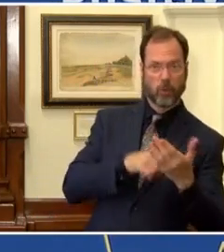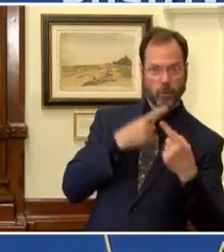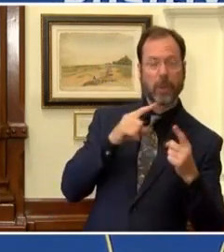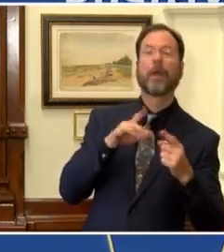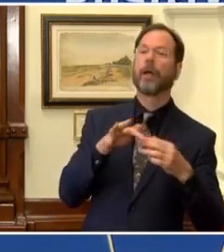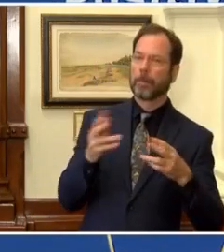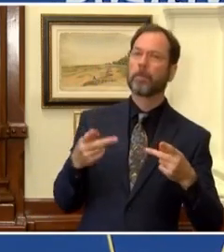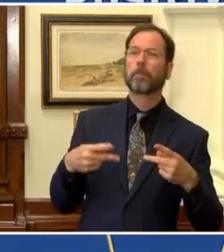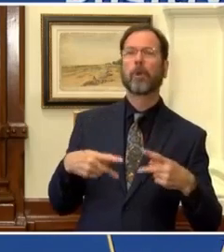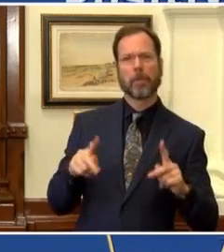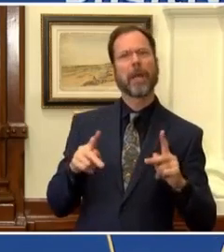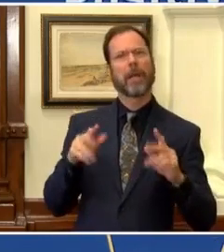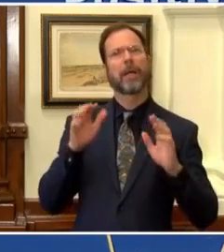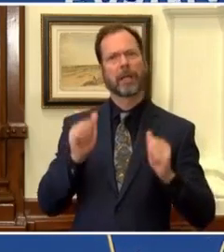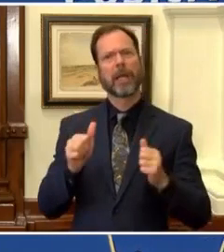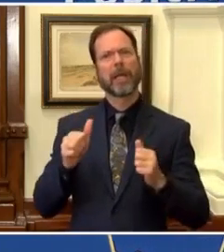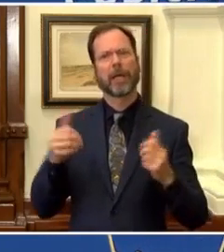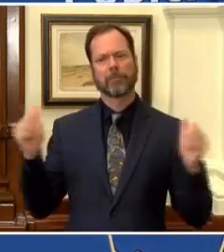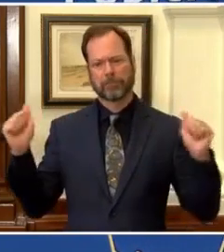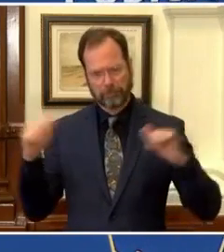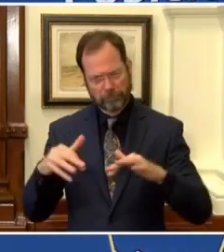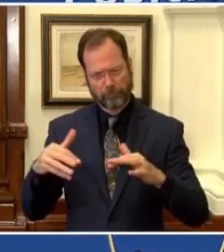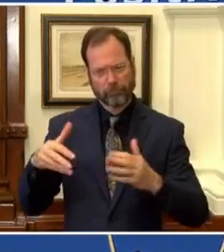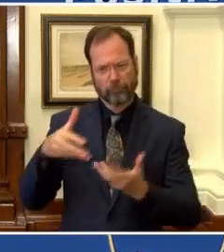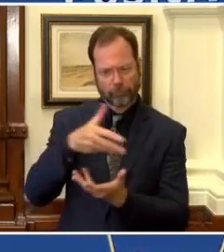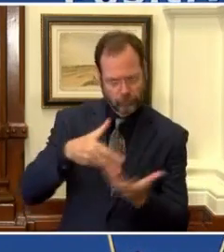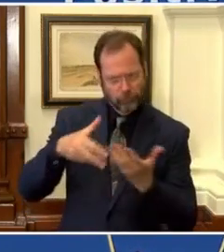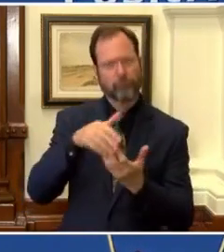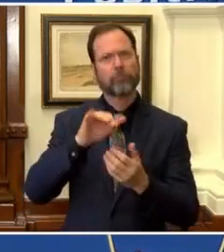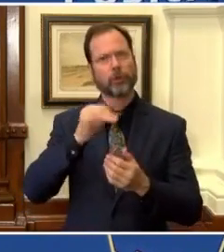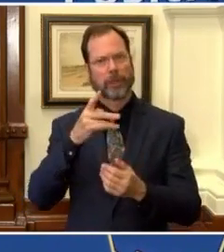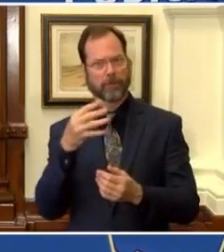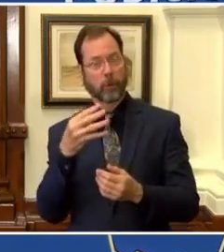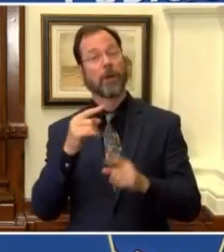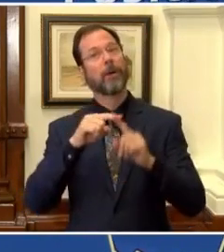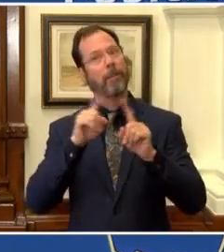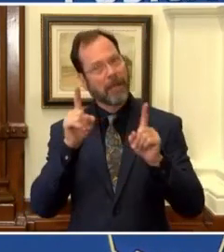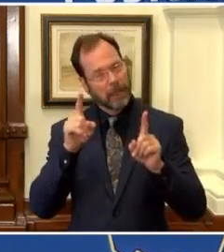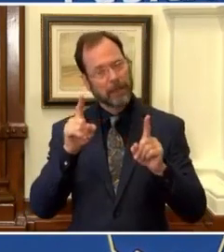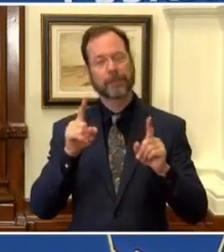JULY. IF YOU GO BACK TO MY EXECUTIVE